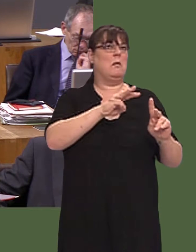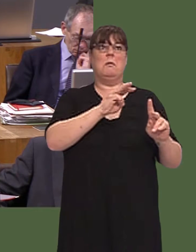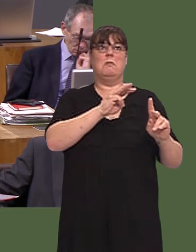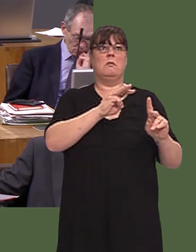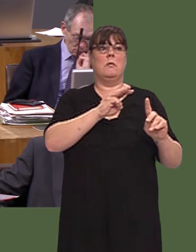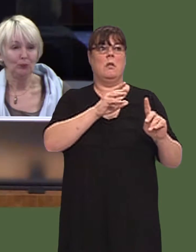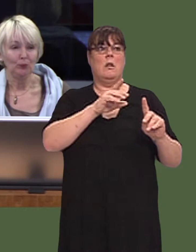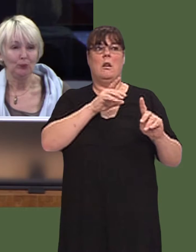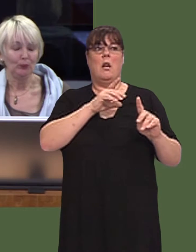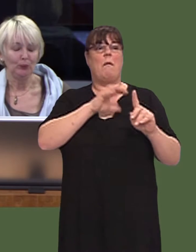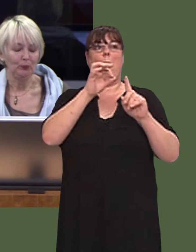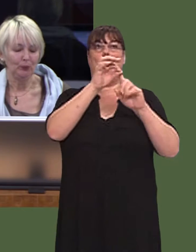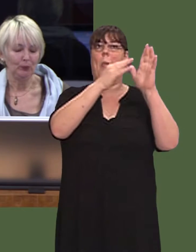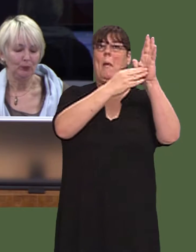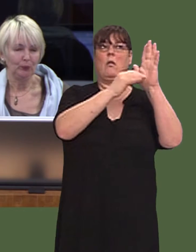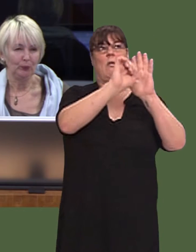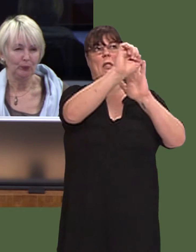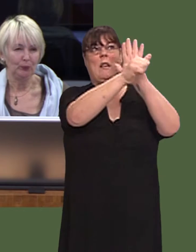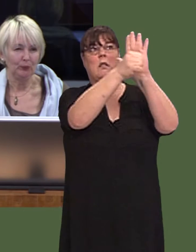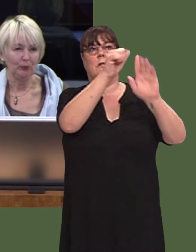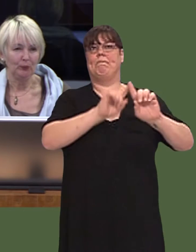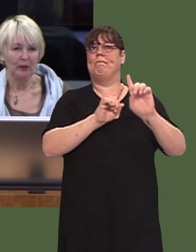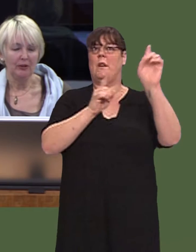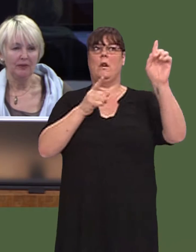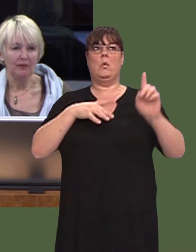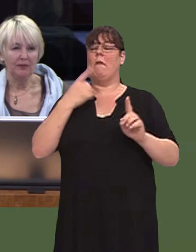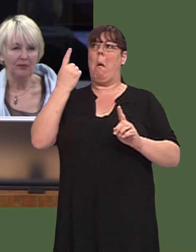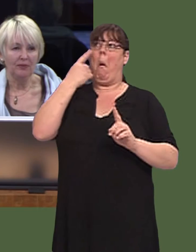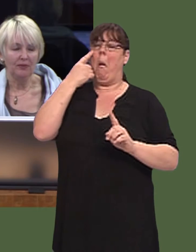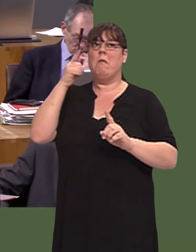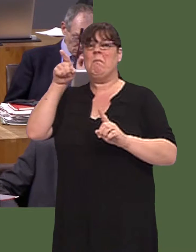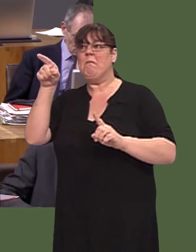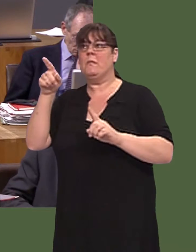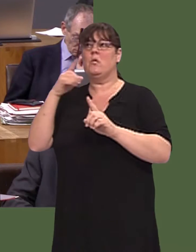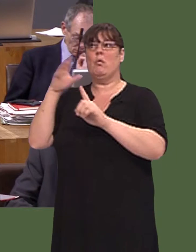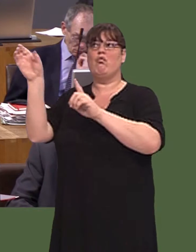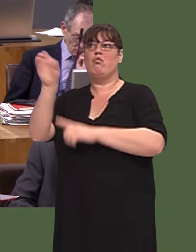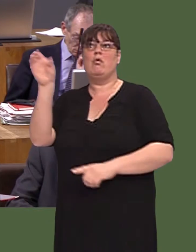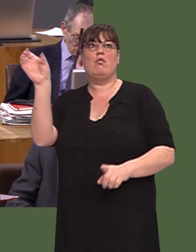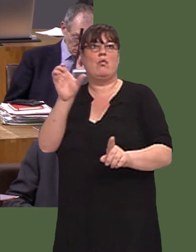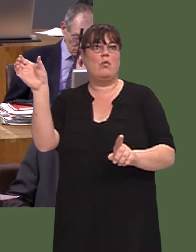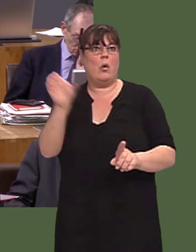Theyíre not the same skills as the people in Porthmadog have. We have to recruit from outside Wales, in the main, in order for those skills to be